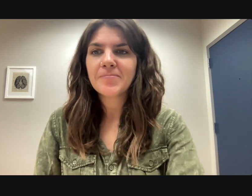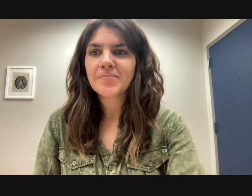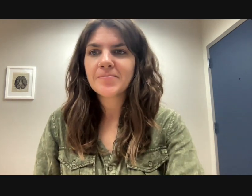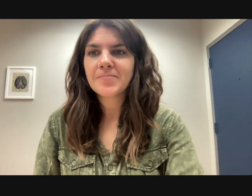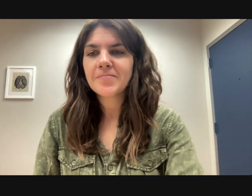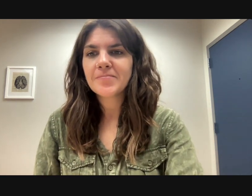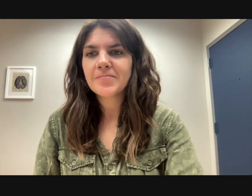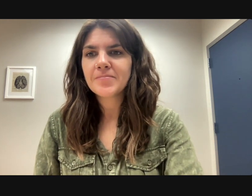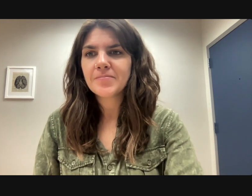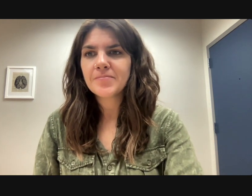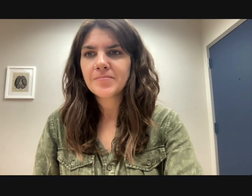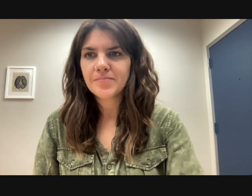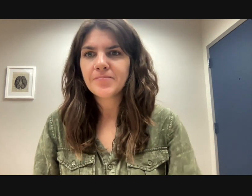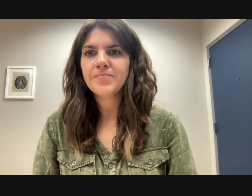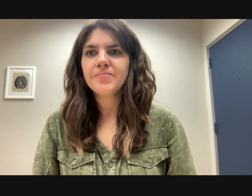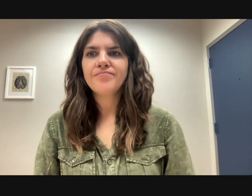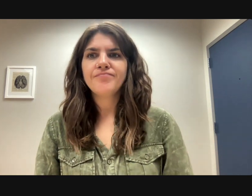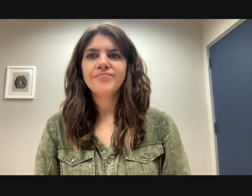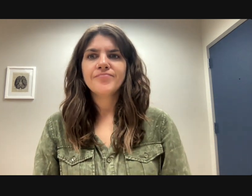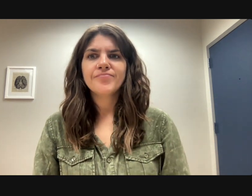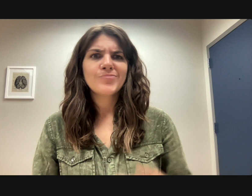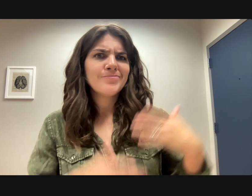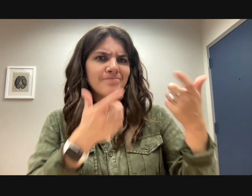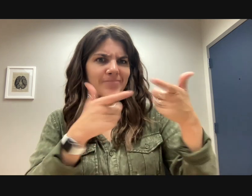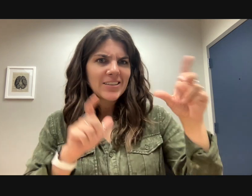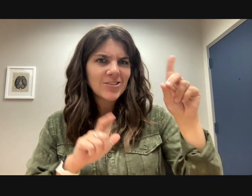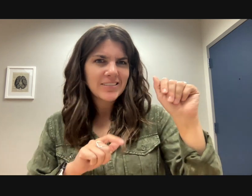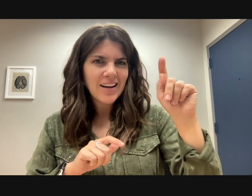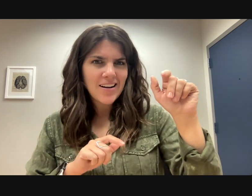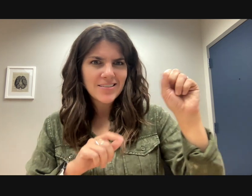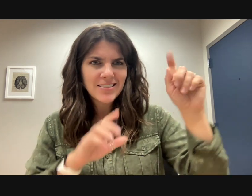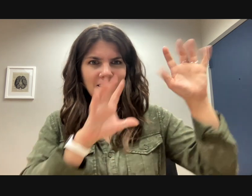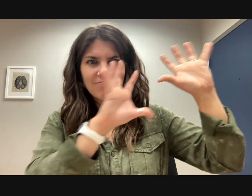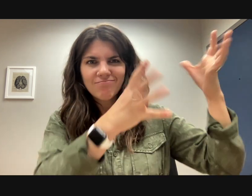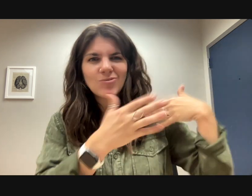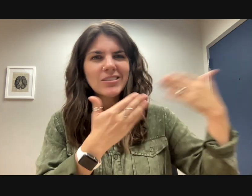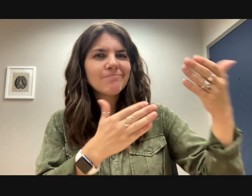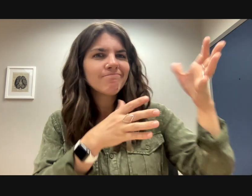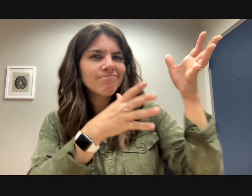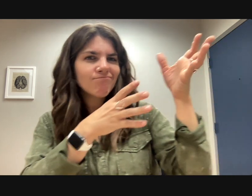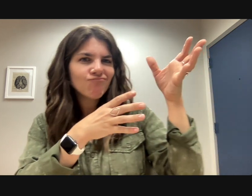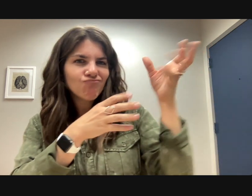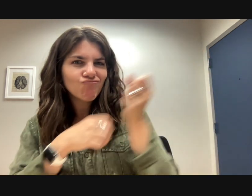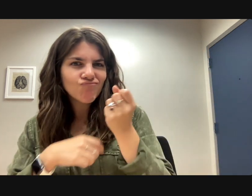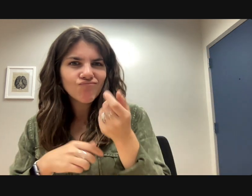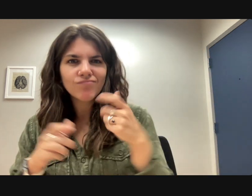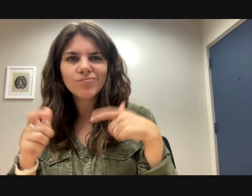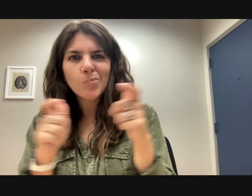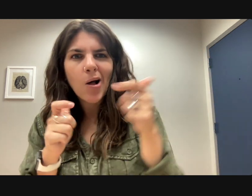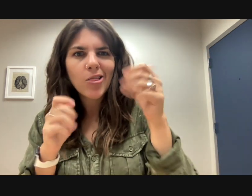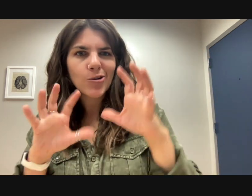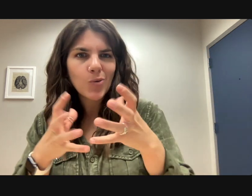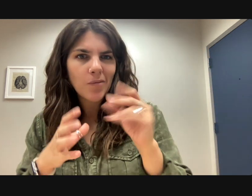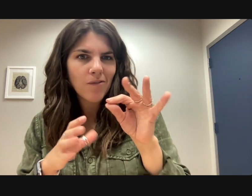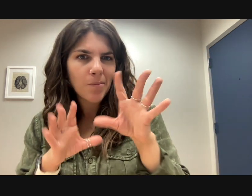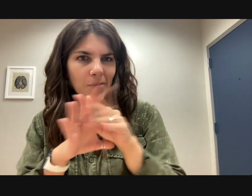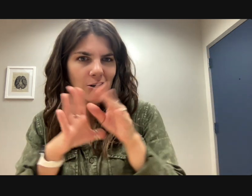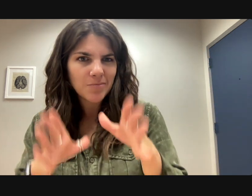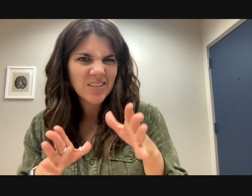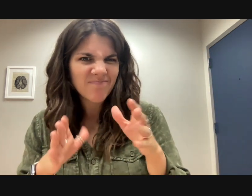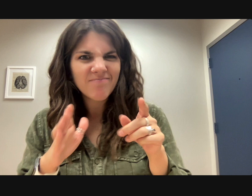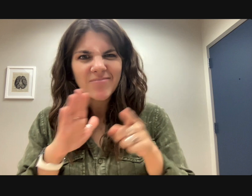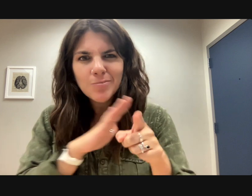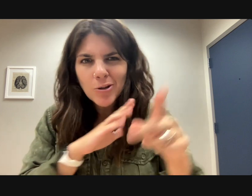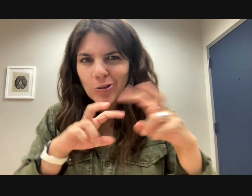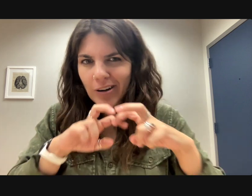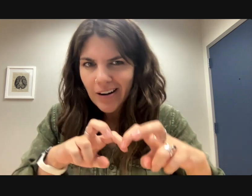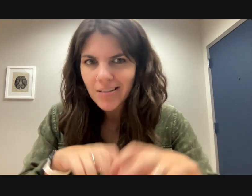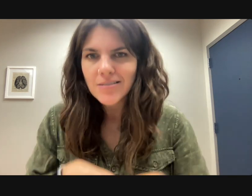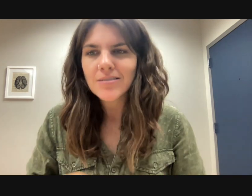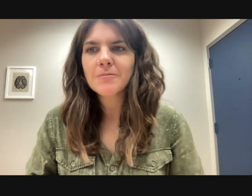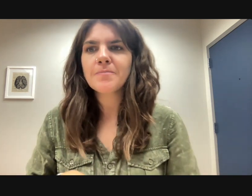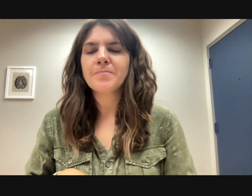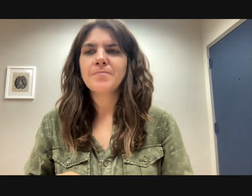This is an exploratory analysis of a smaller group of participants from a larger dataset.